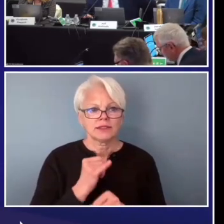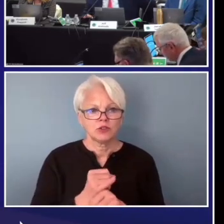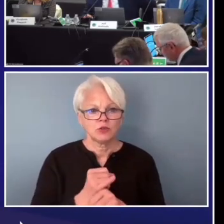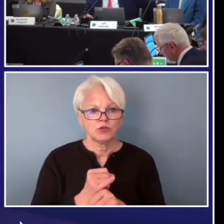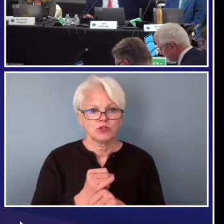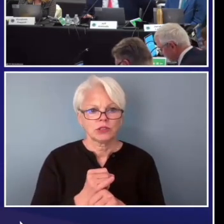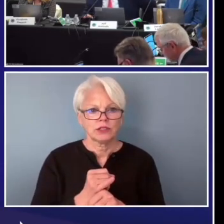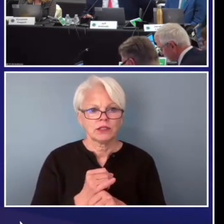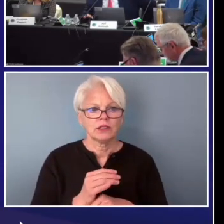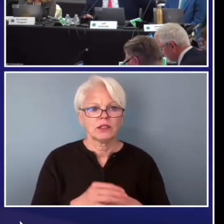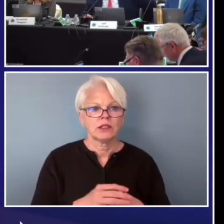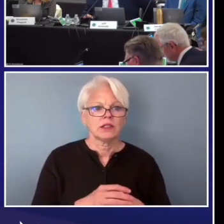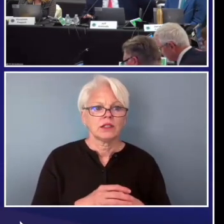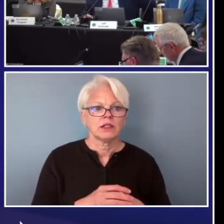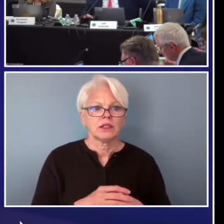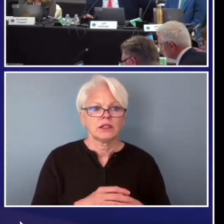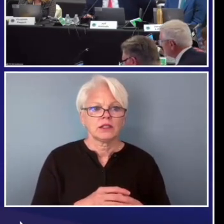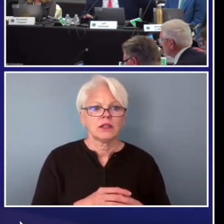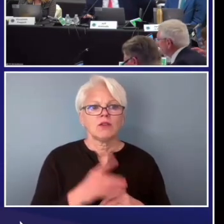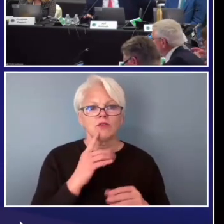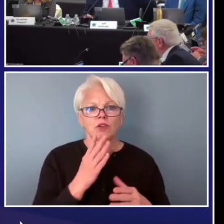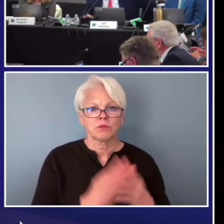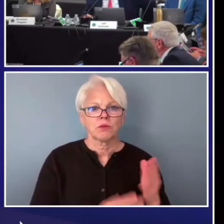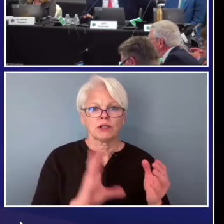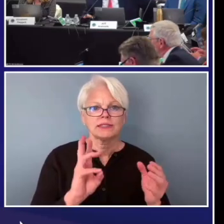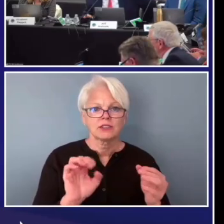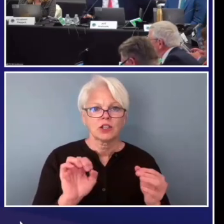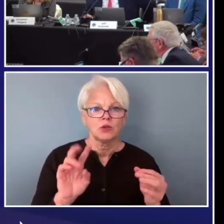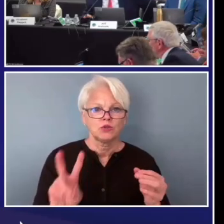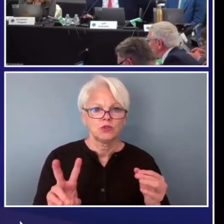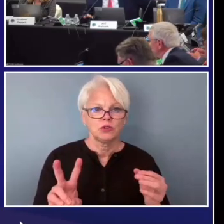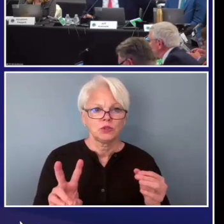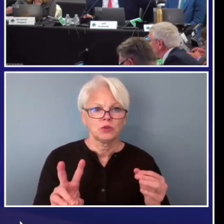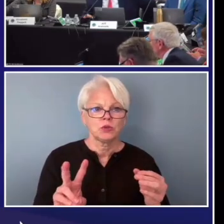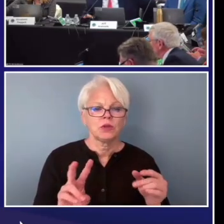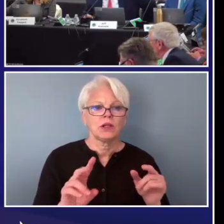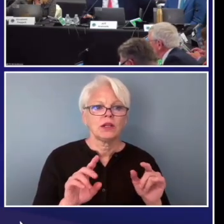definitions for part 602, which is an encompassing definition.